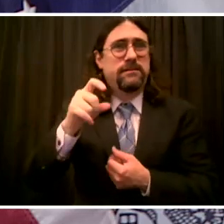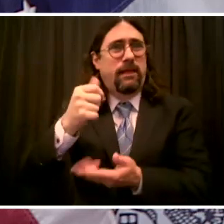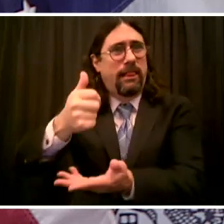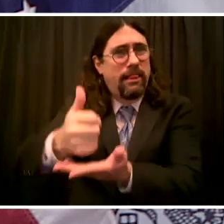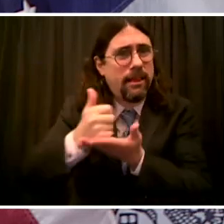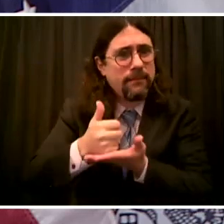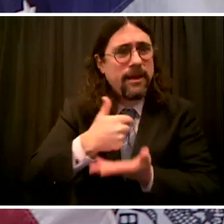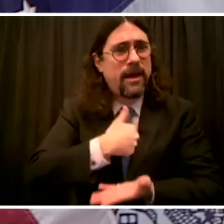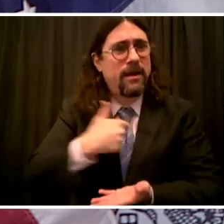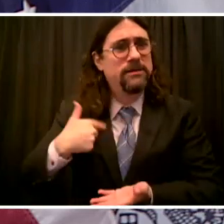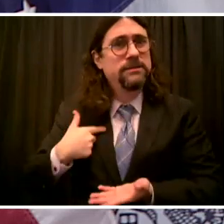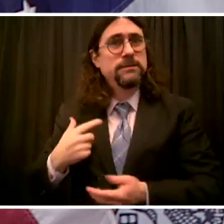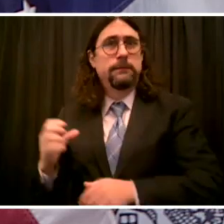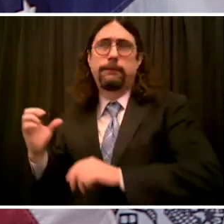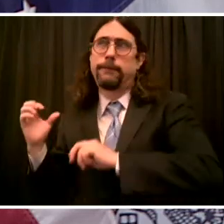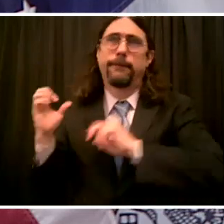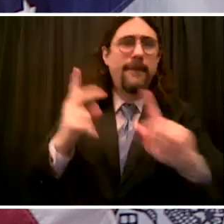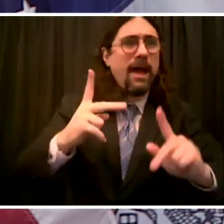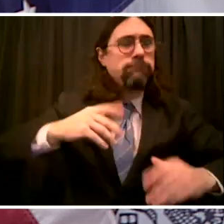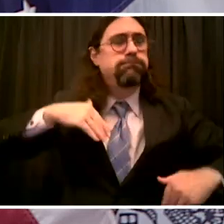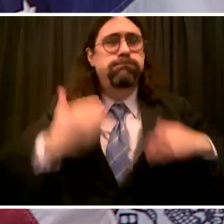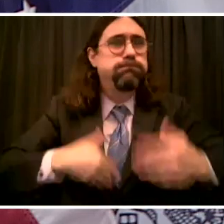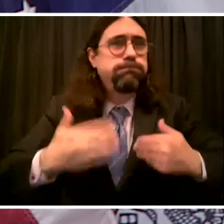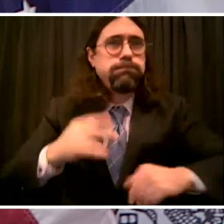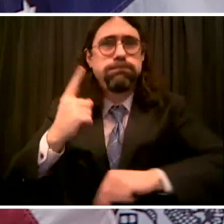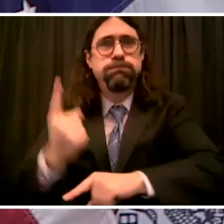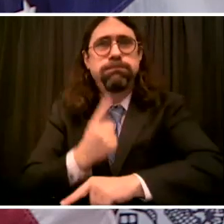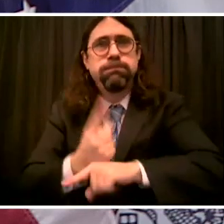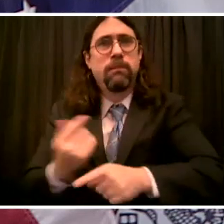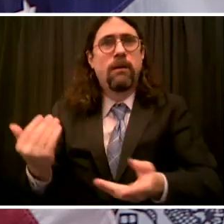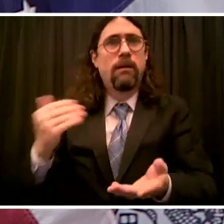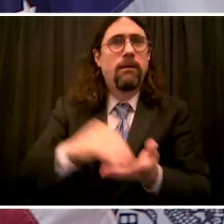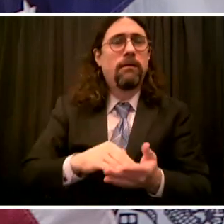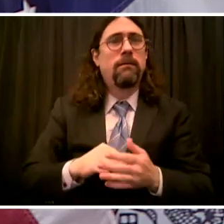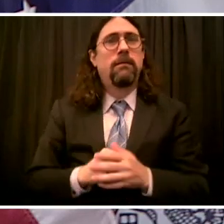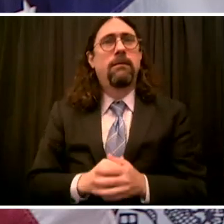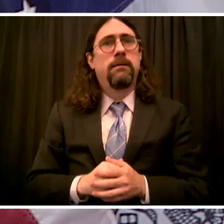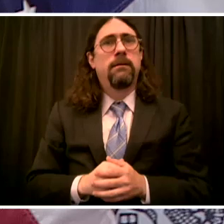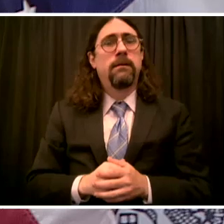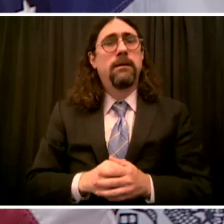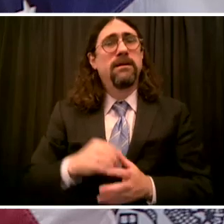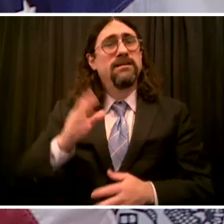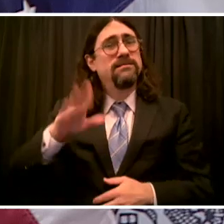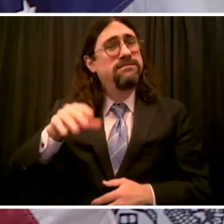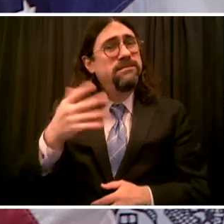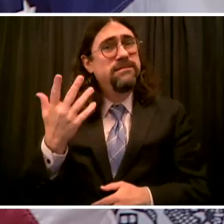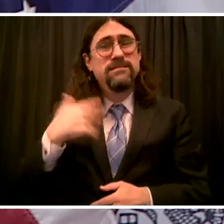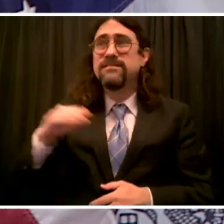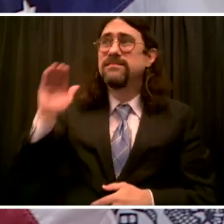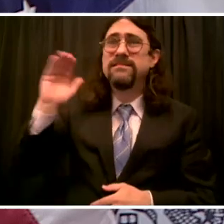THE LEADER WE HAVE ALWAYS BEEN. HELPING THIS ENTIRE NATION.